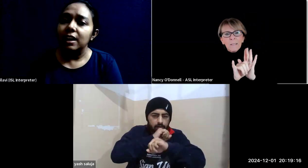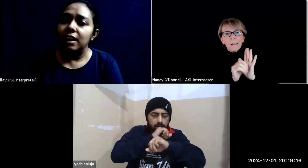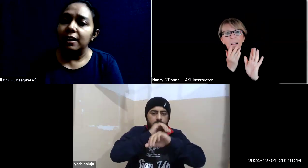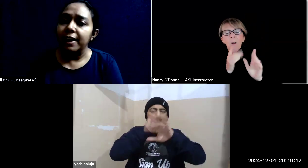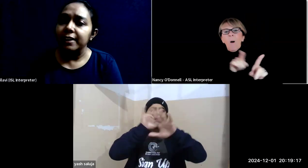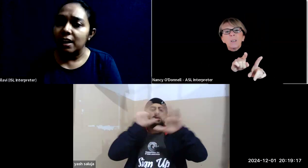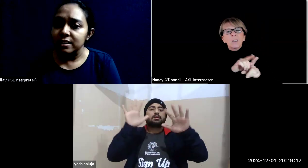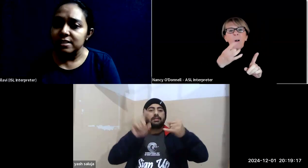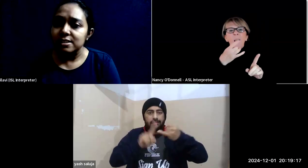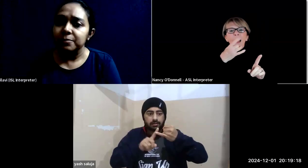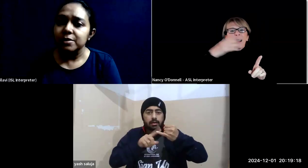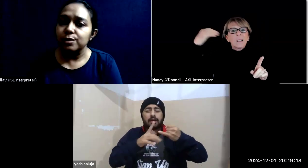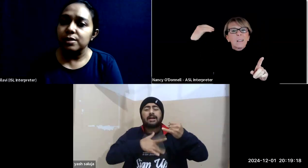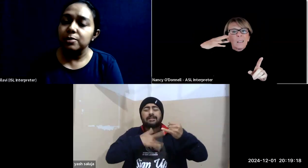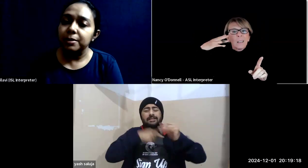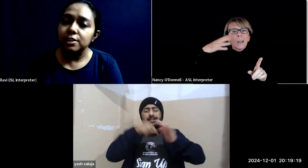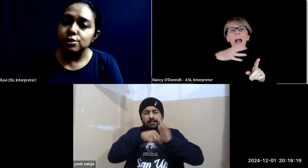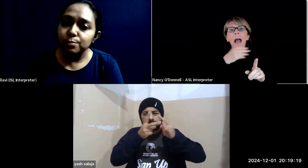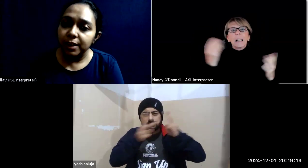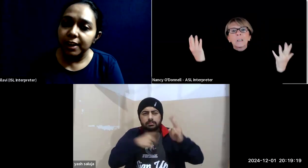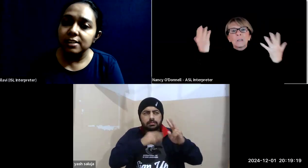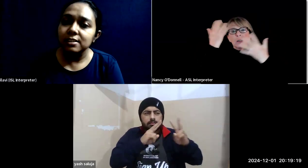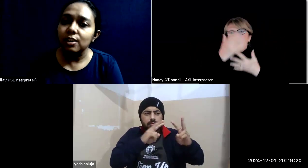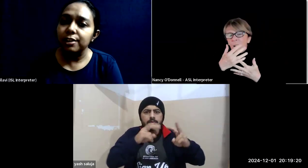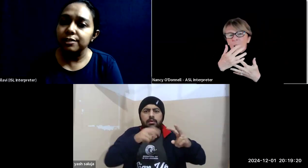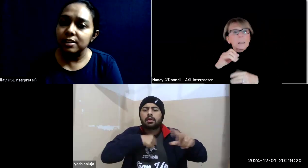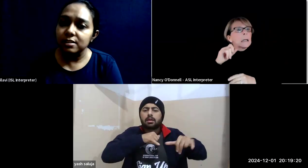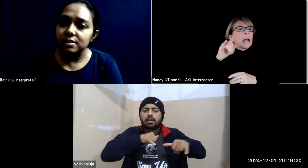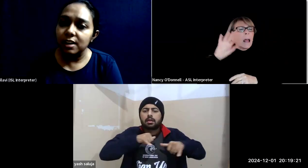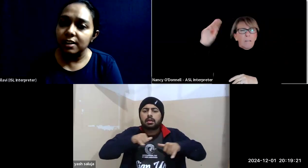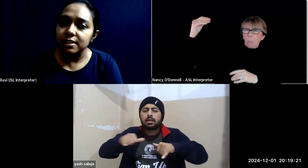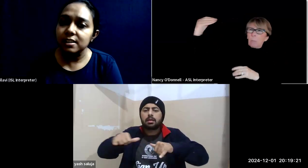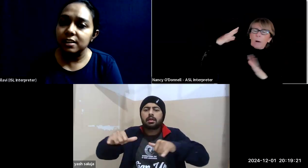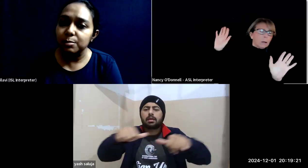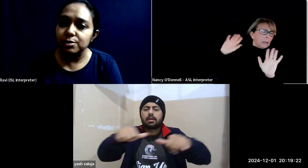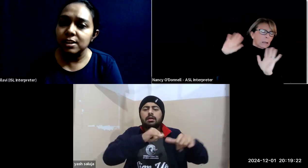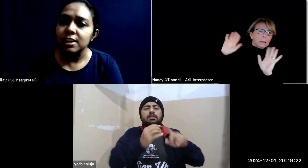and darkness. So if something is too bright or if there is darkness, they're unable to see.